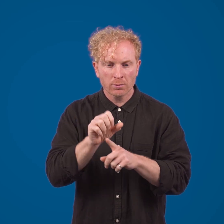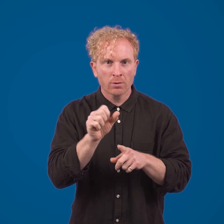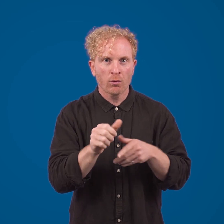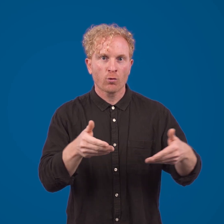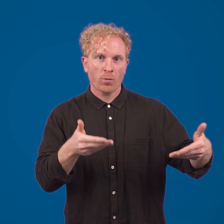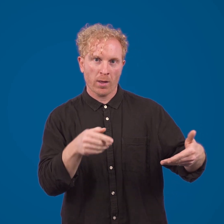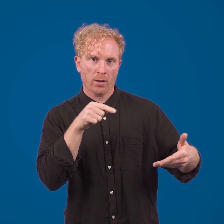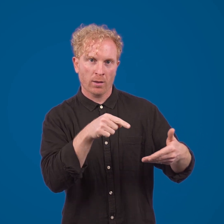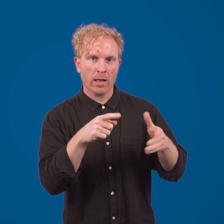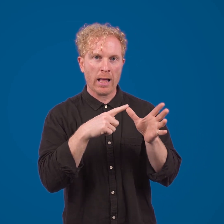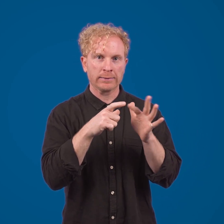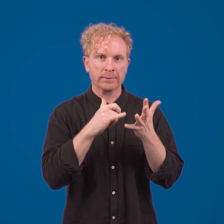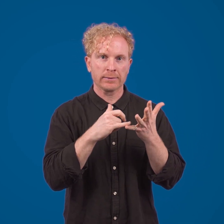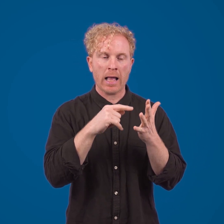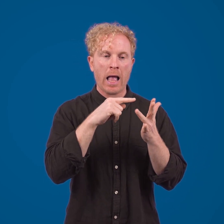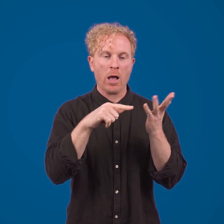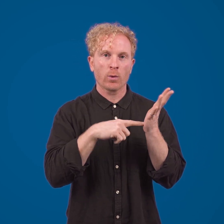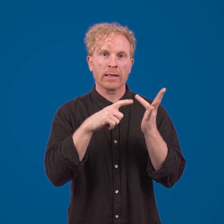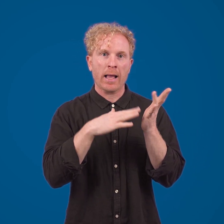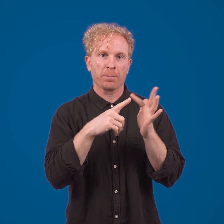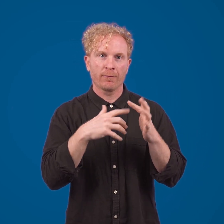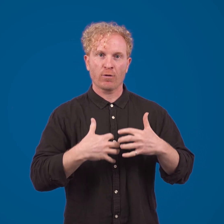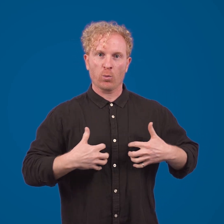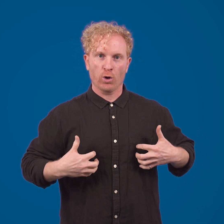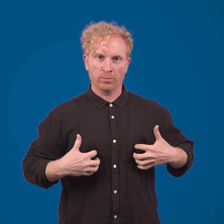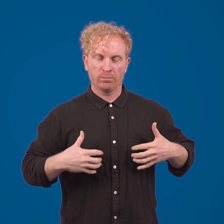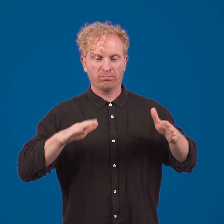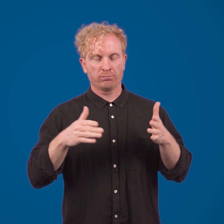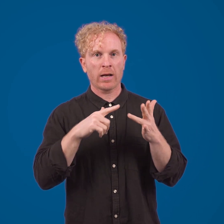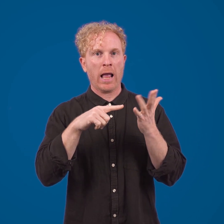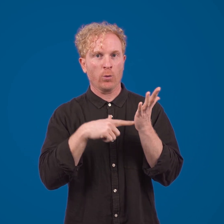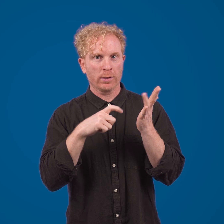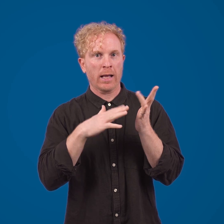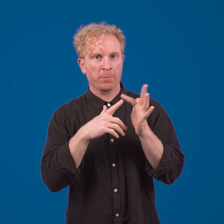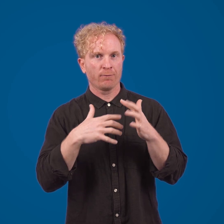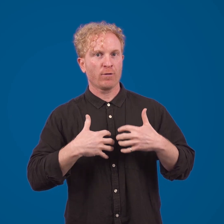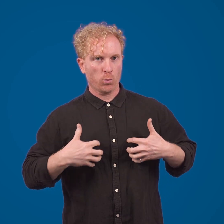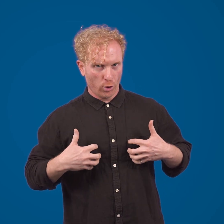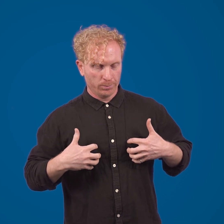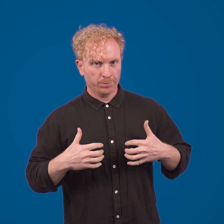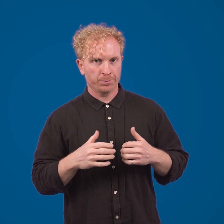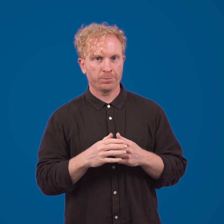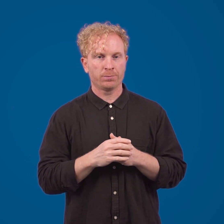against the ADS Outcomes Framework (Outcomes Framework).